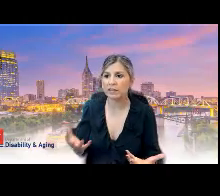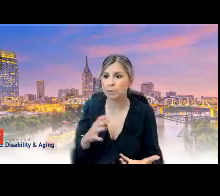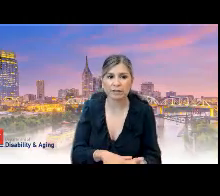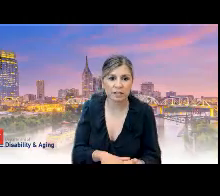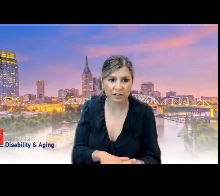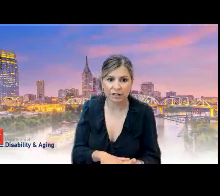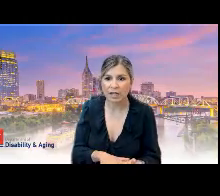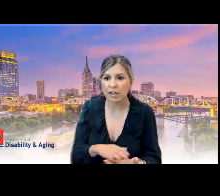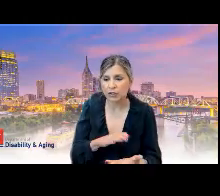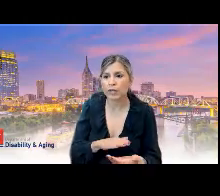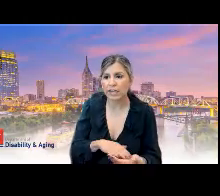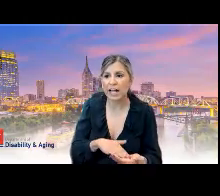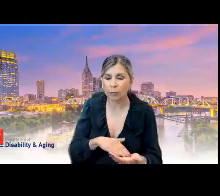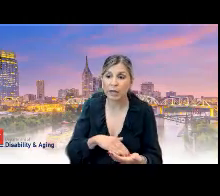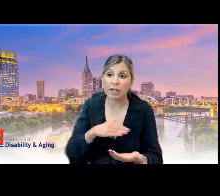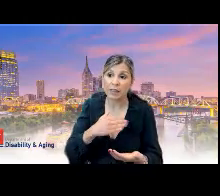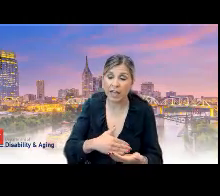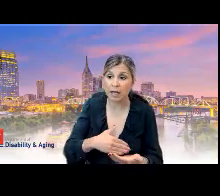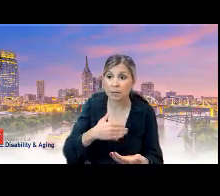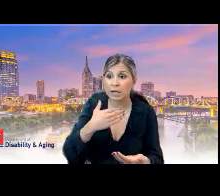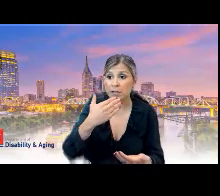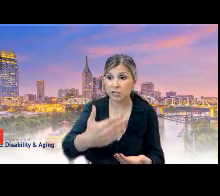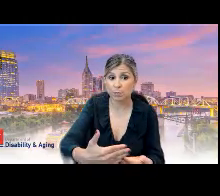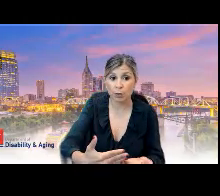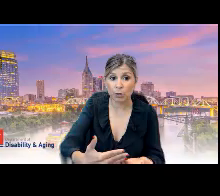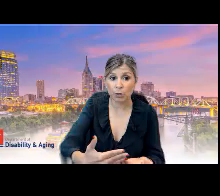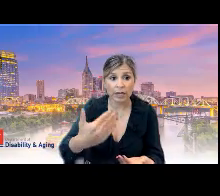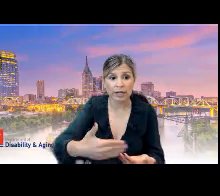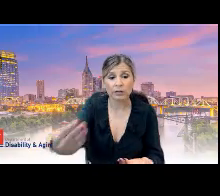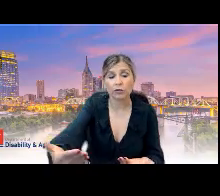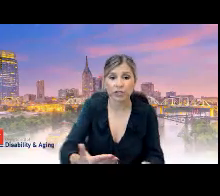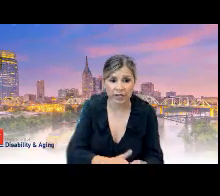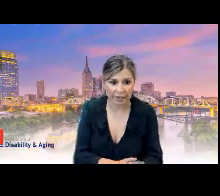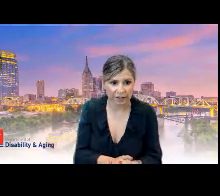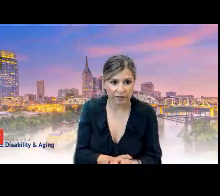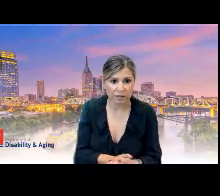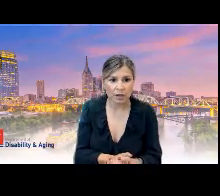to communities and businesses to really help them spur inclusion and access.